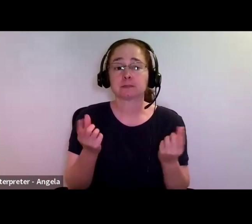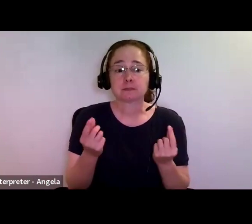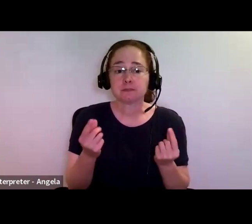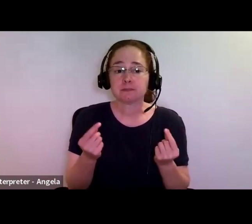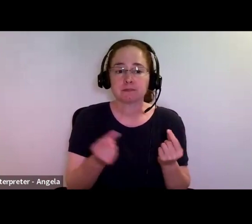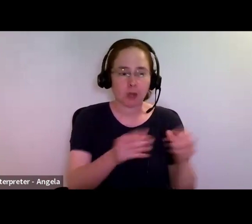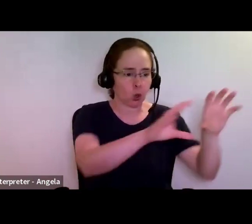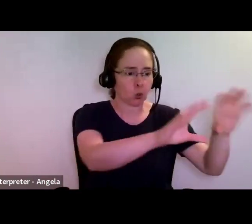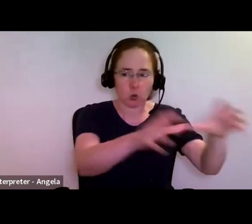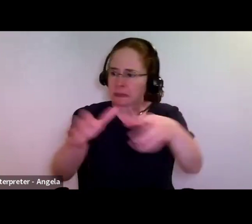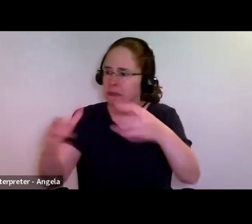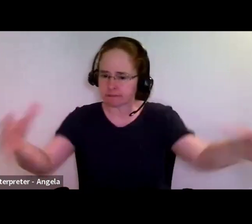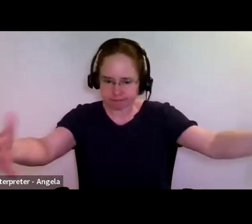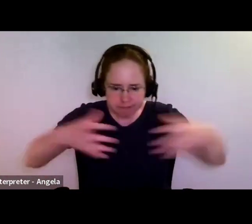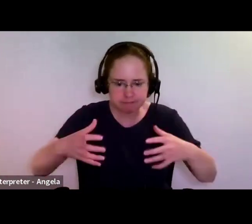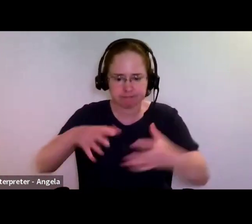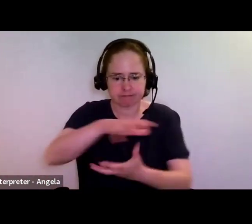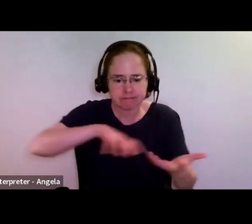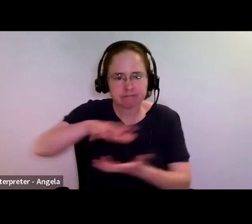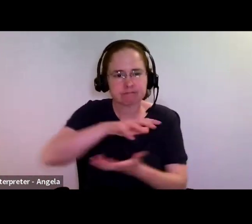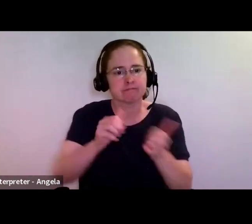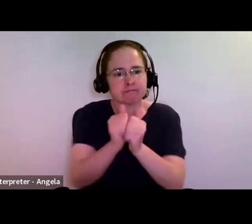groups to the table to create strong connections at the